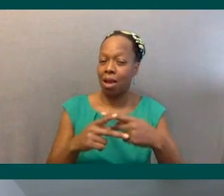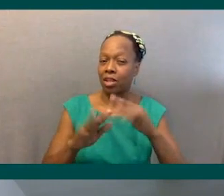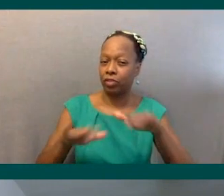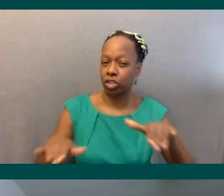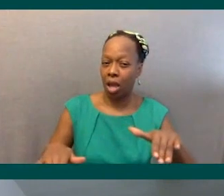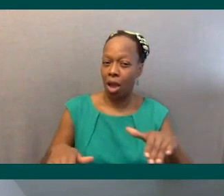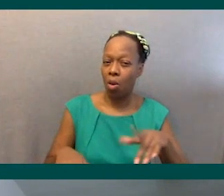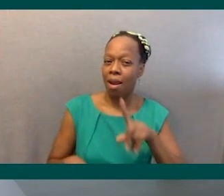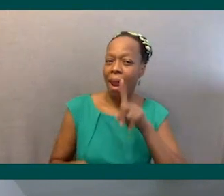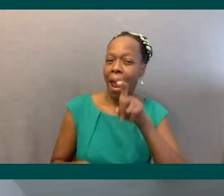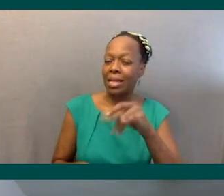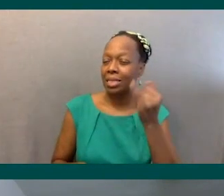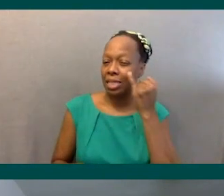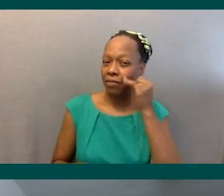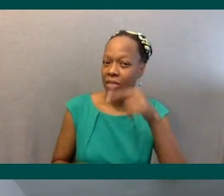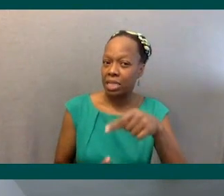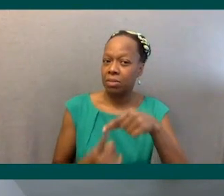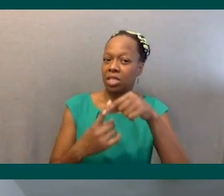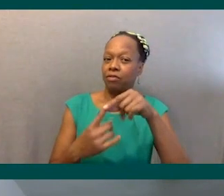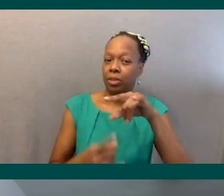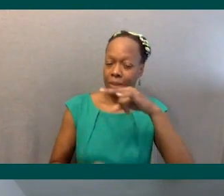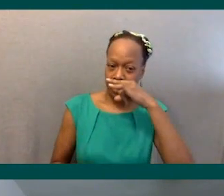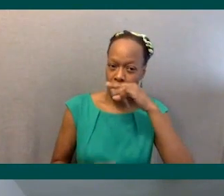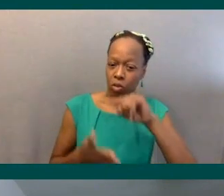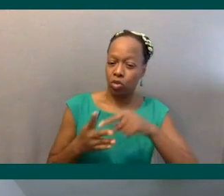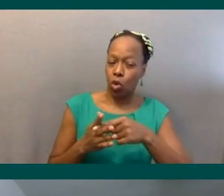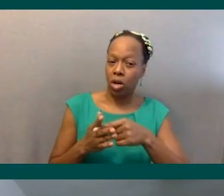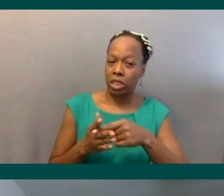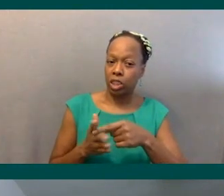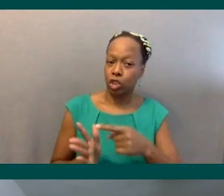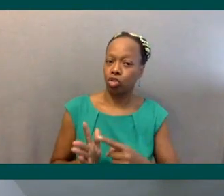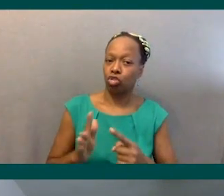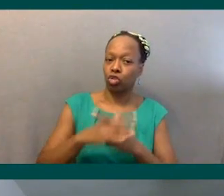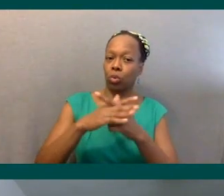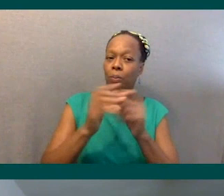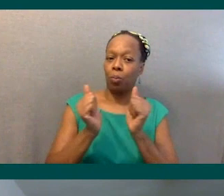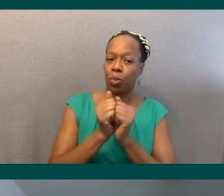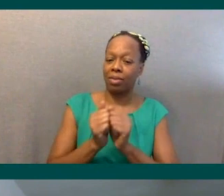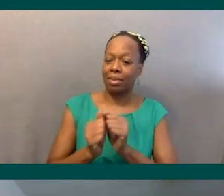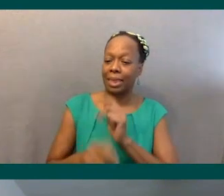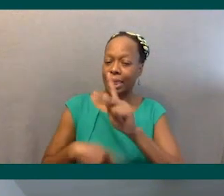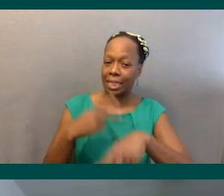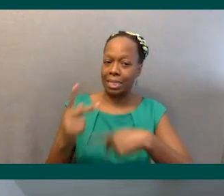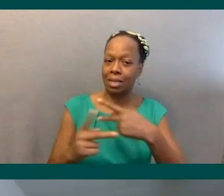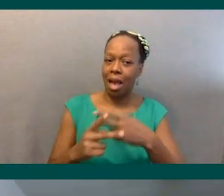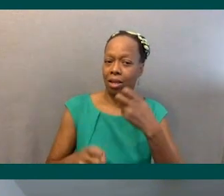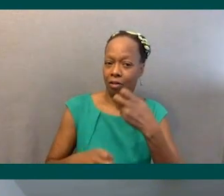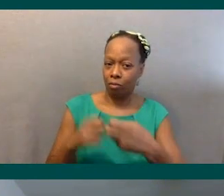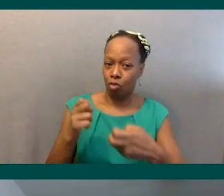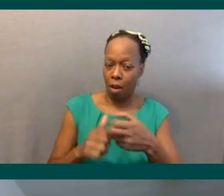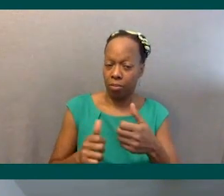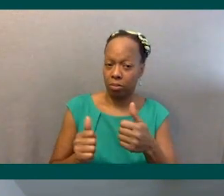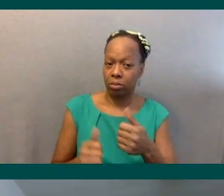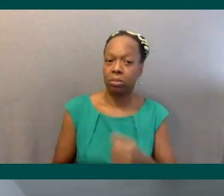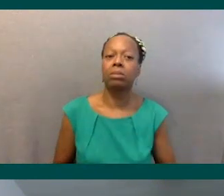When the children are less involved or less severe, there is less orthopedic problems,